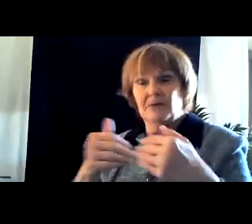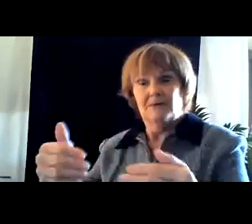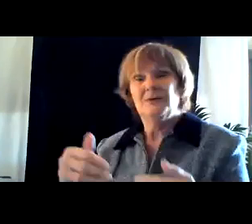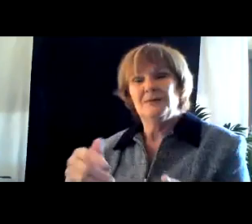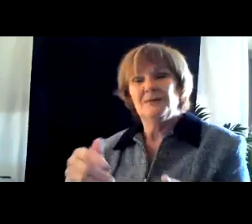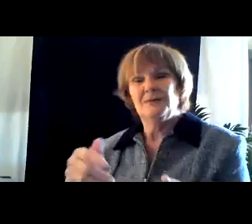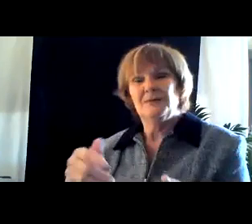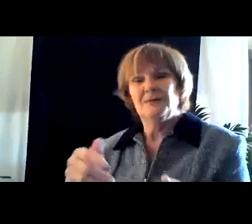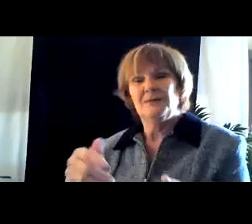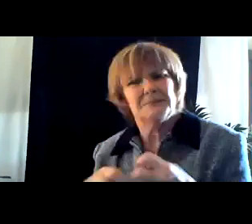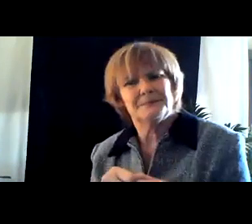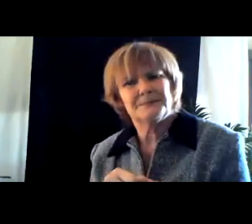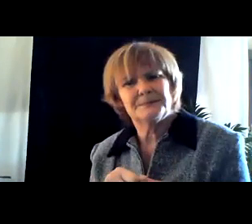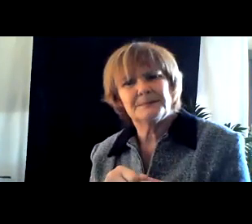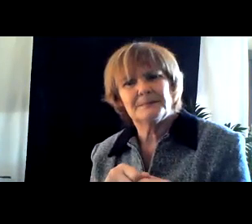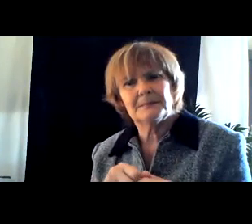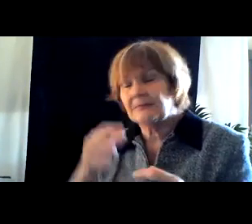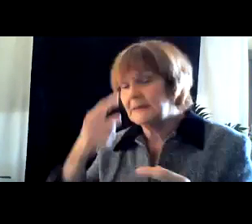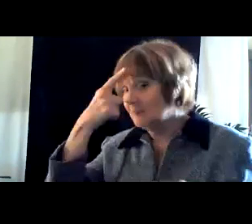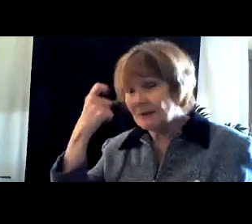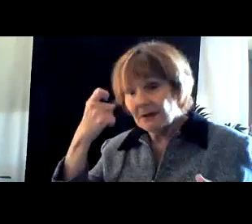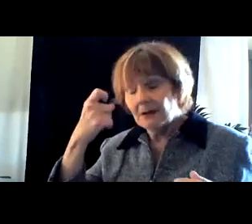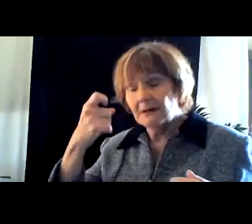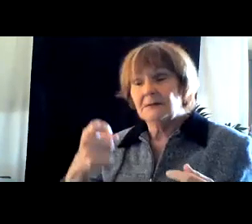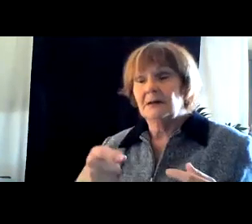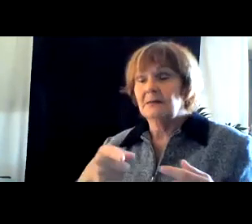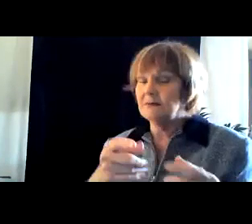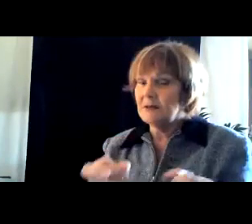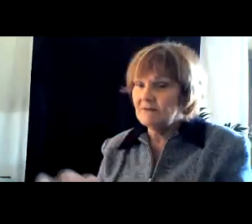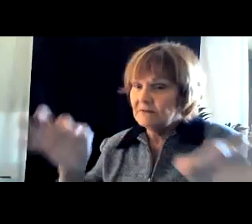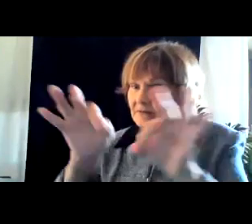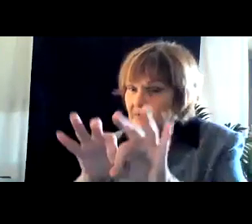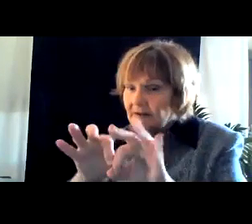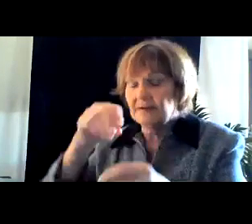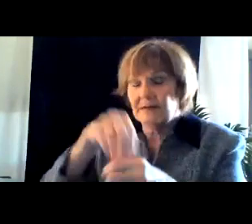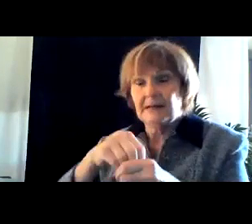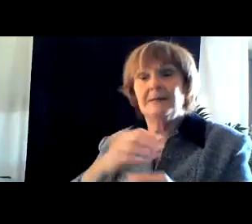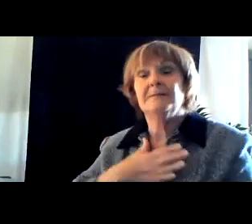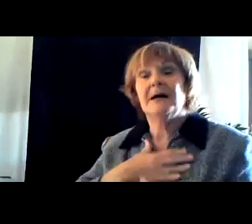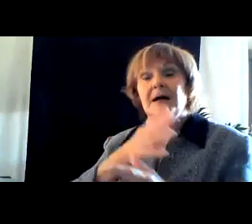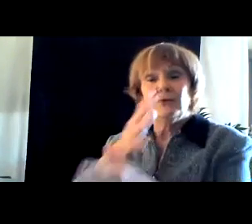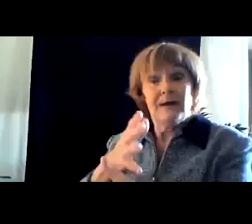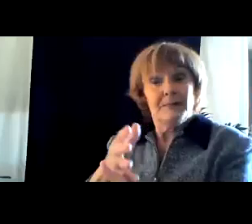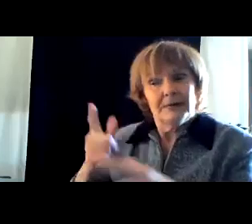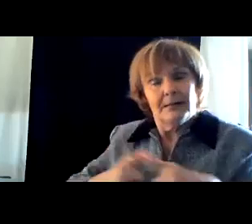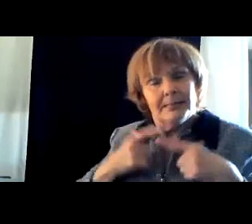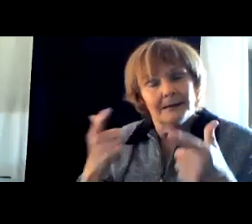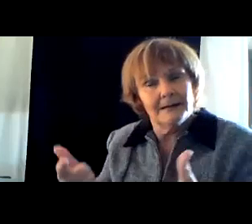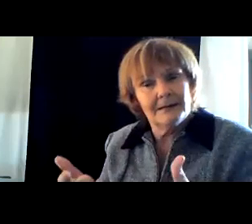that is a problem because there is intrinsic value in how my grandmother has survived. There's intrinsic value